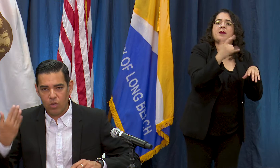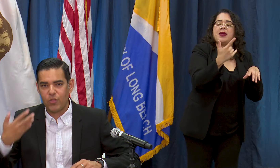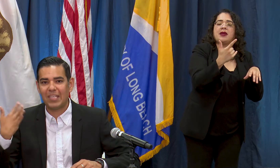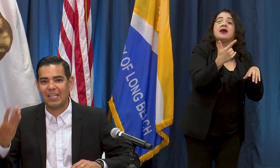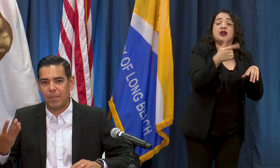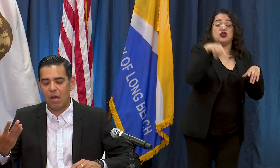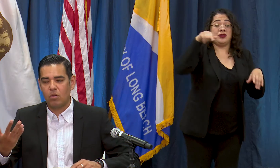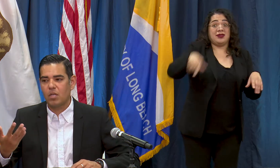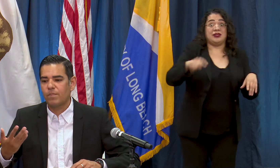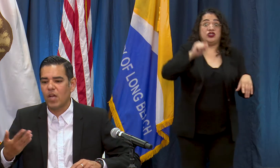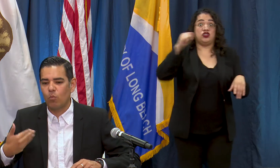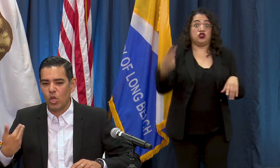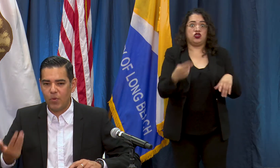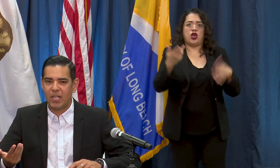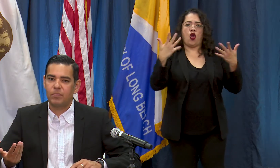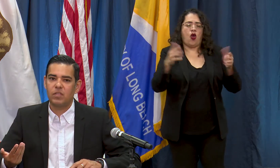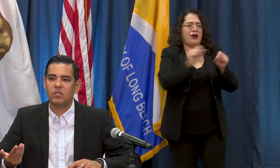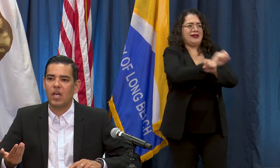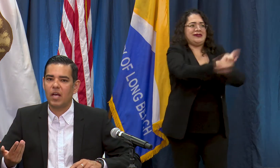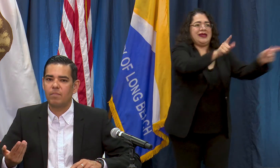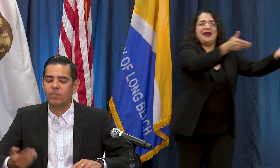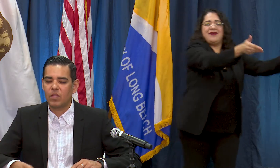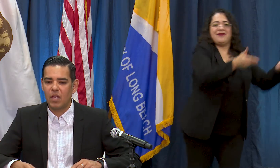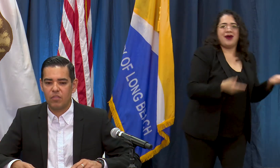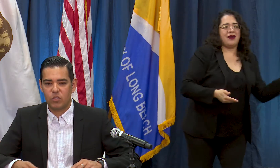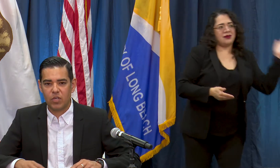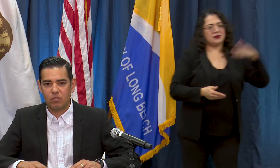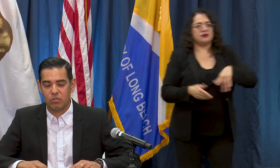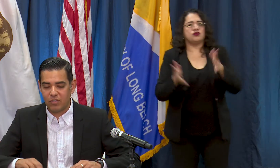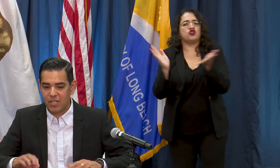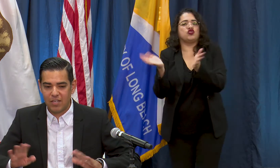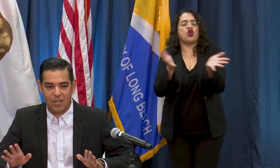we're thinking about reopening up these these critical services and